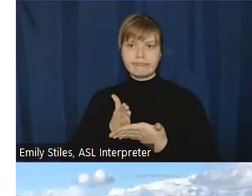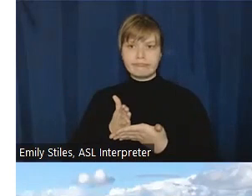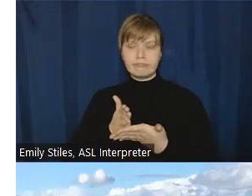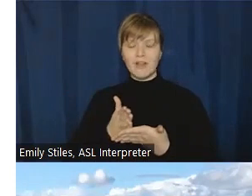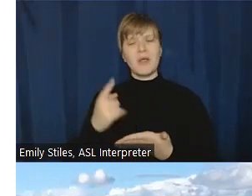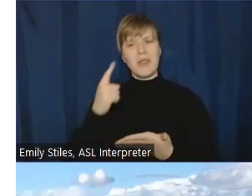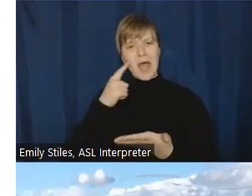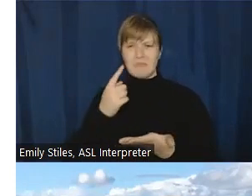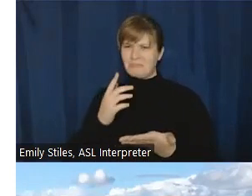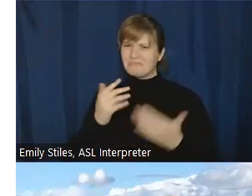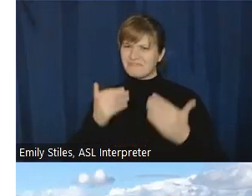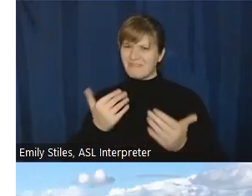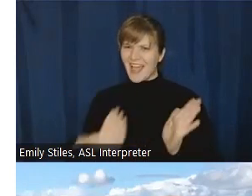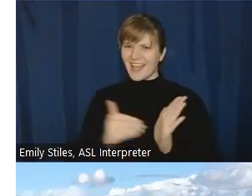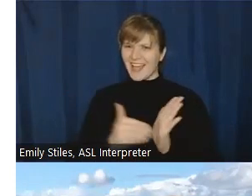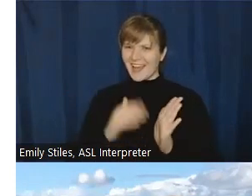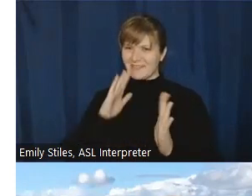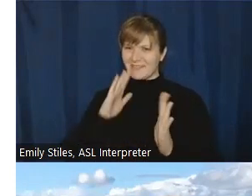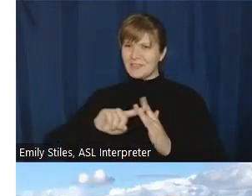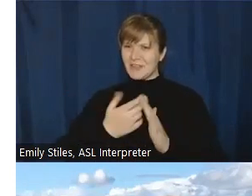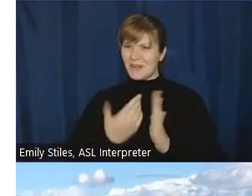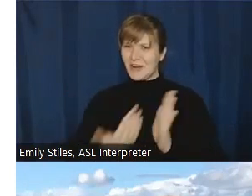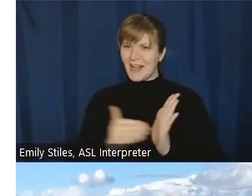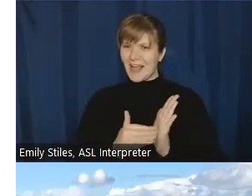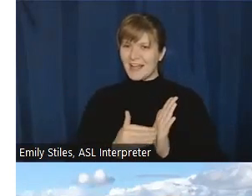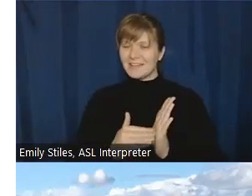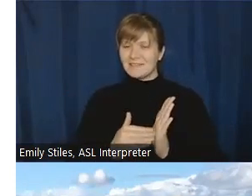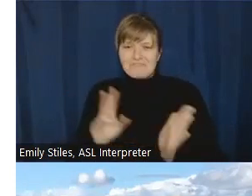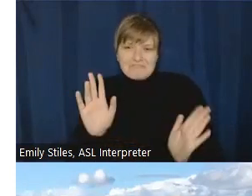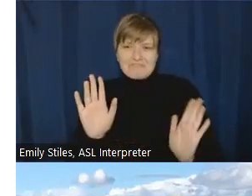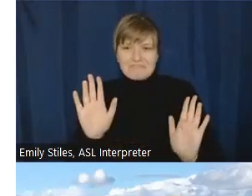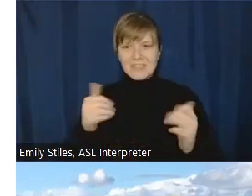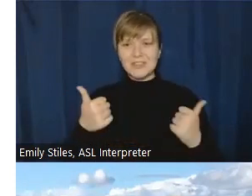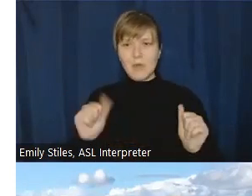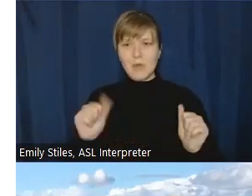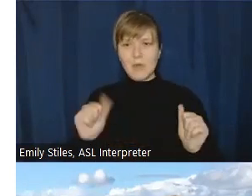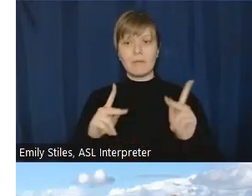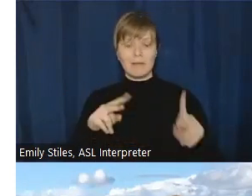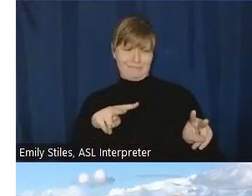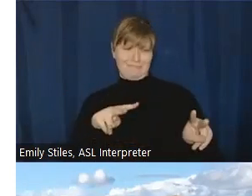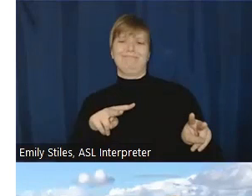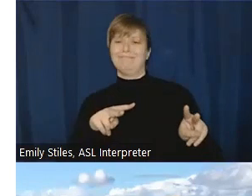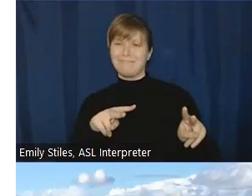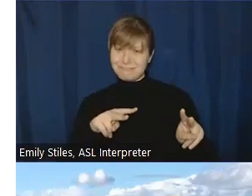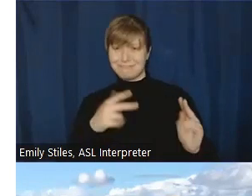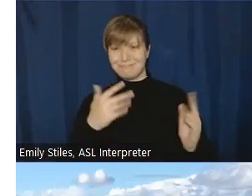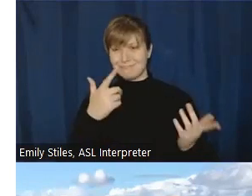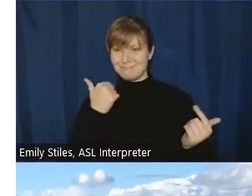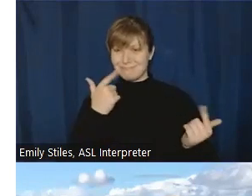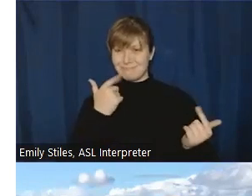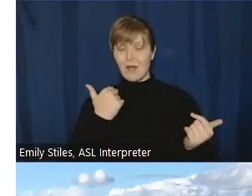Let's see if we can start it again. I have to tell you a lot of people laughed at us, they didn’t think we could do it because we were the small,